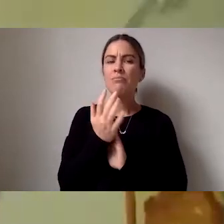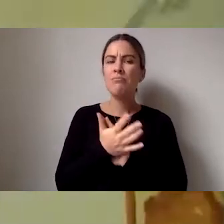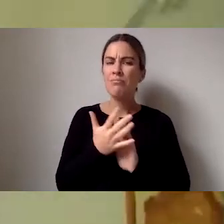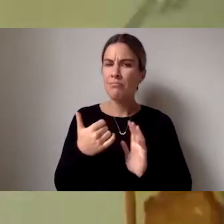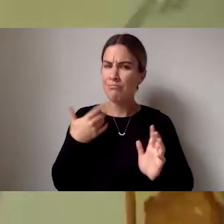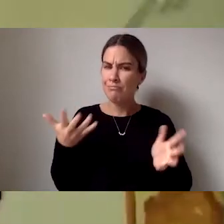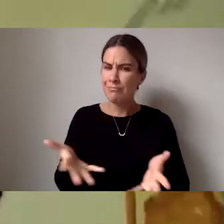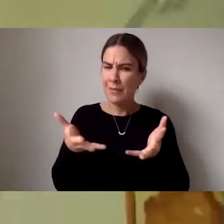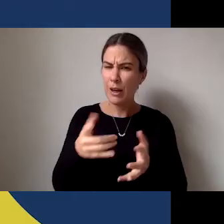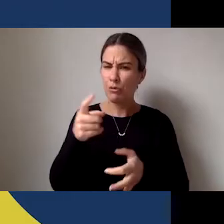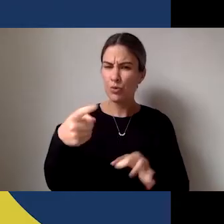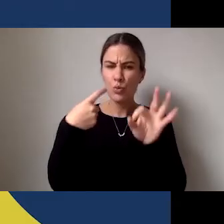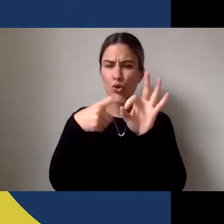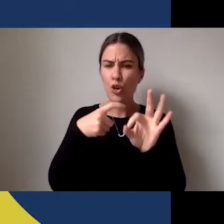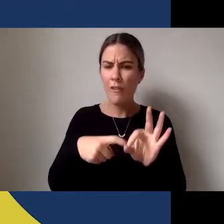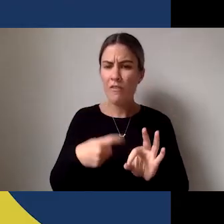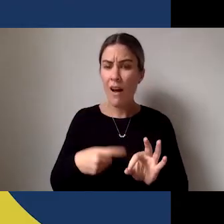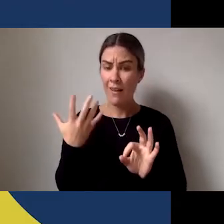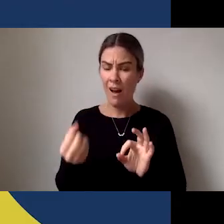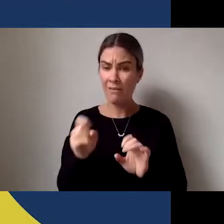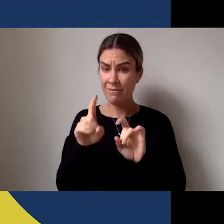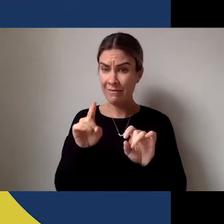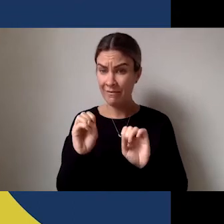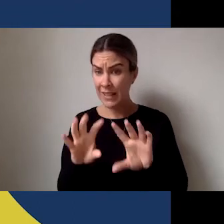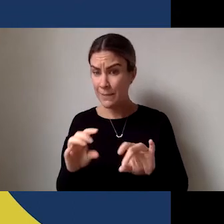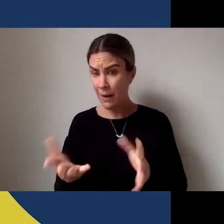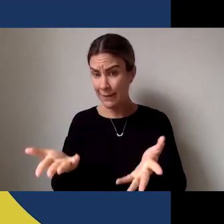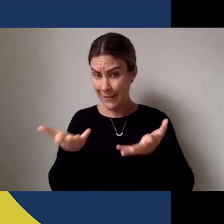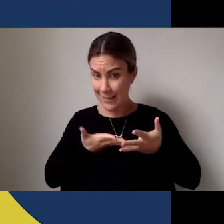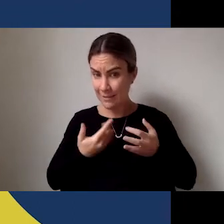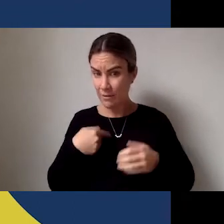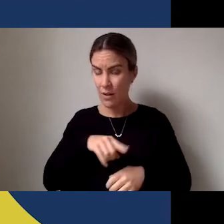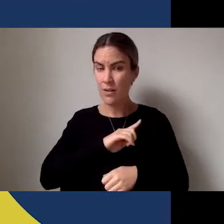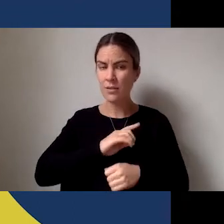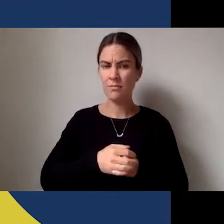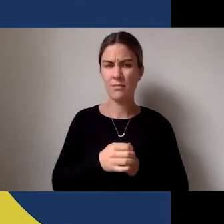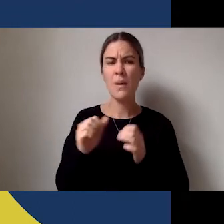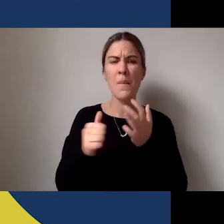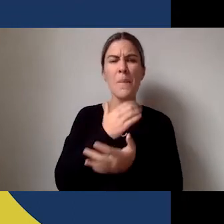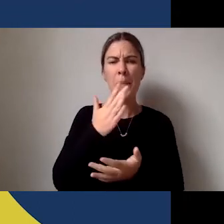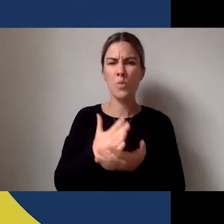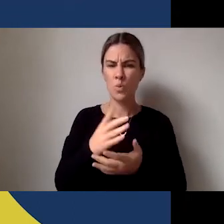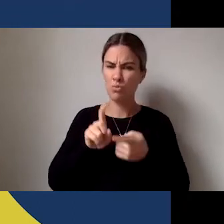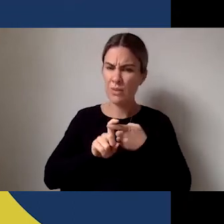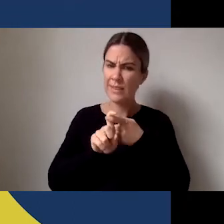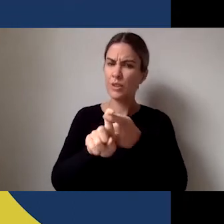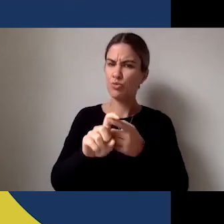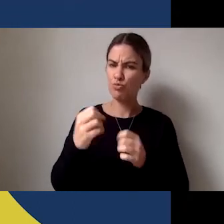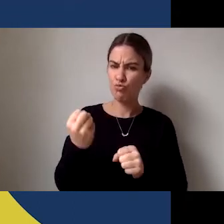your feedback on the series. Your feedback ensures we can continue to create programs that directly respond to your needs and we will